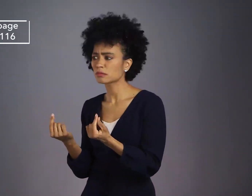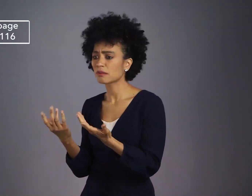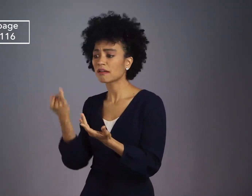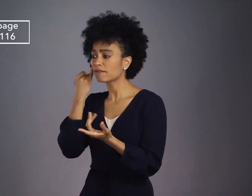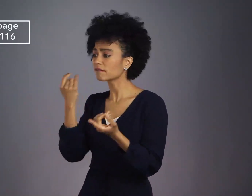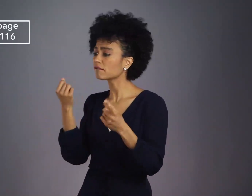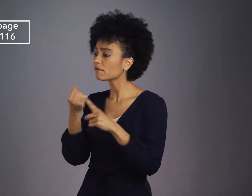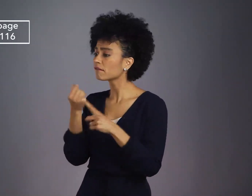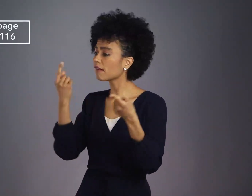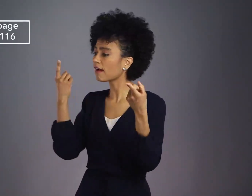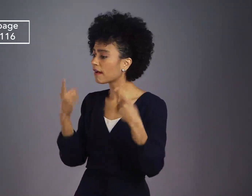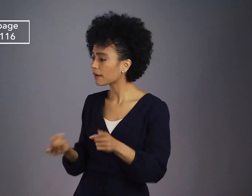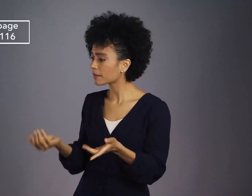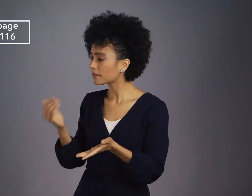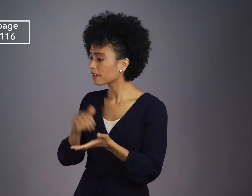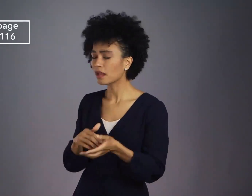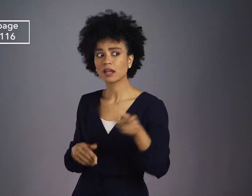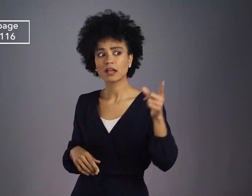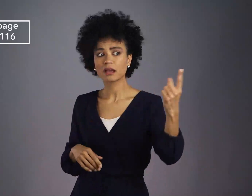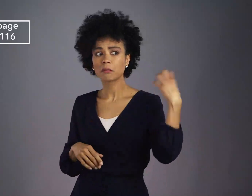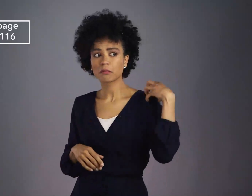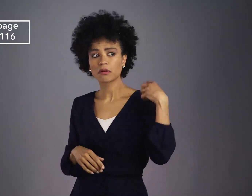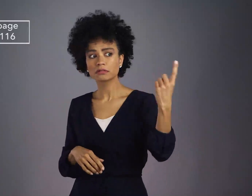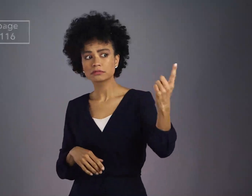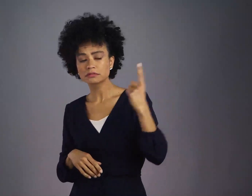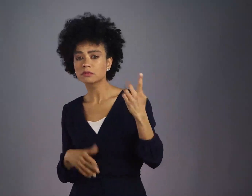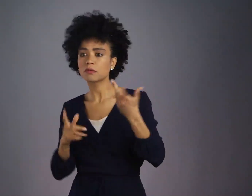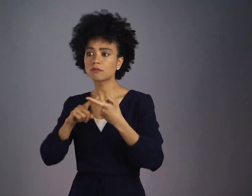Ask him what you should do if he places you in such a position again.